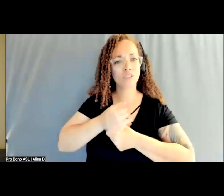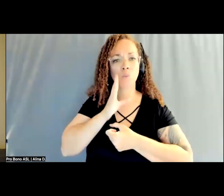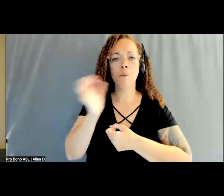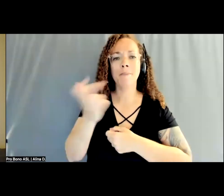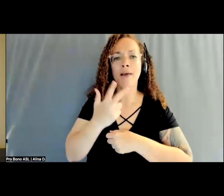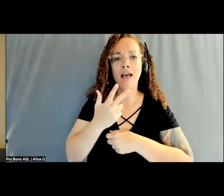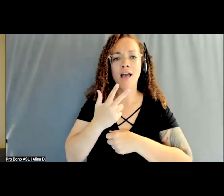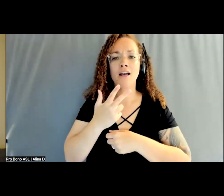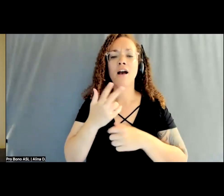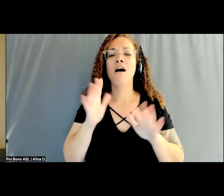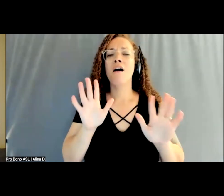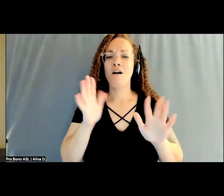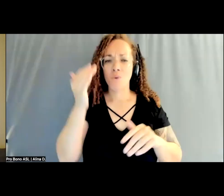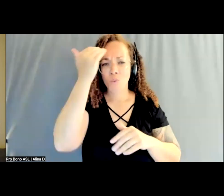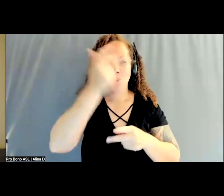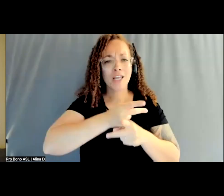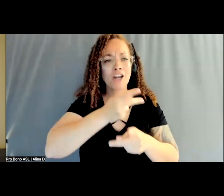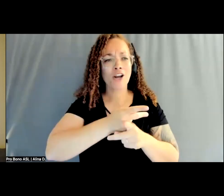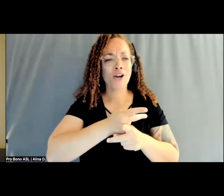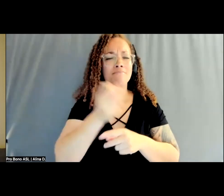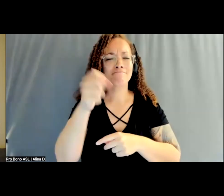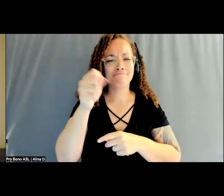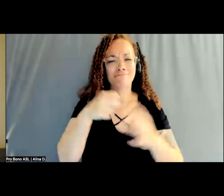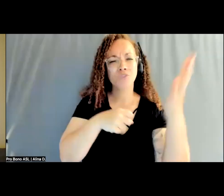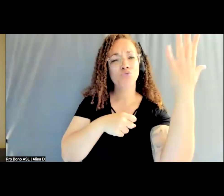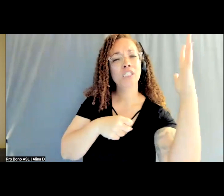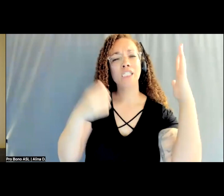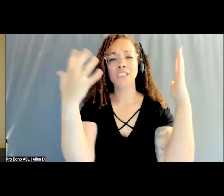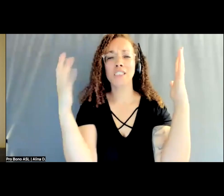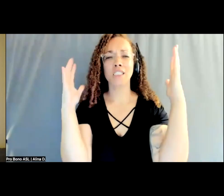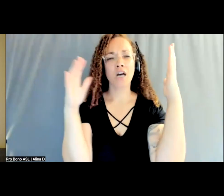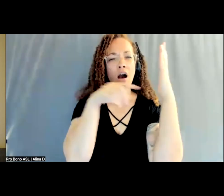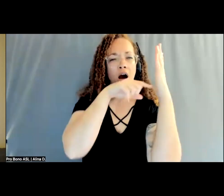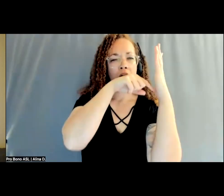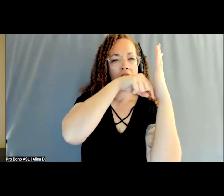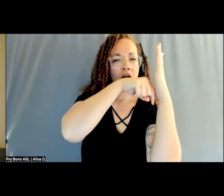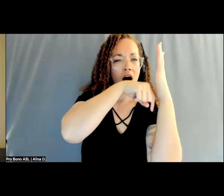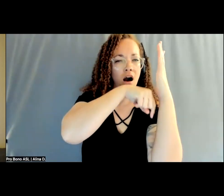hiding in the hollows of trees from captors. we know care. yes, yes,